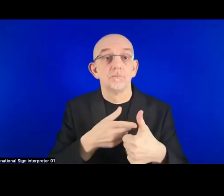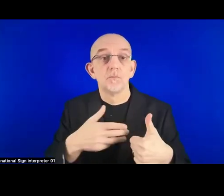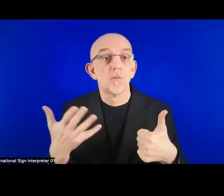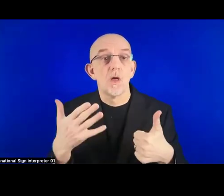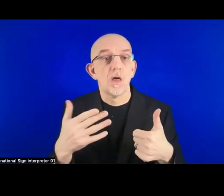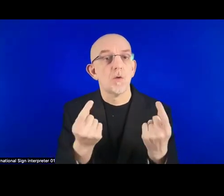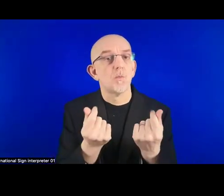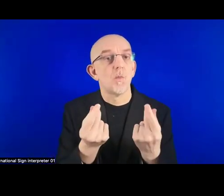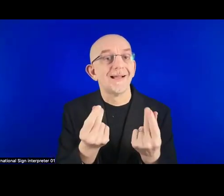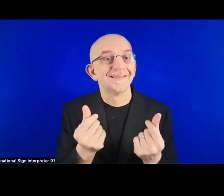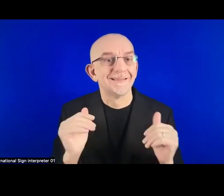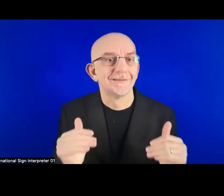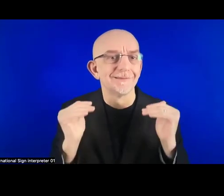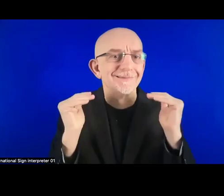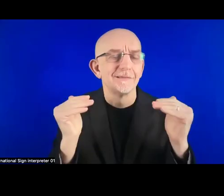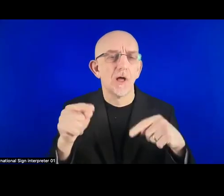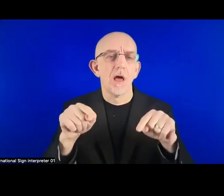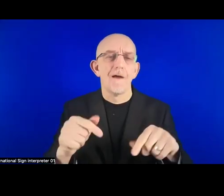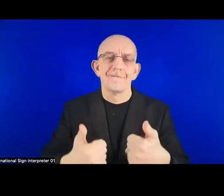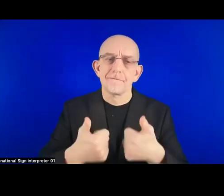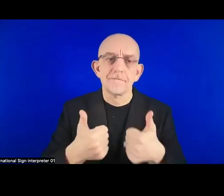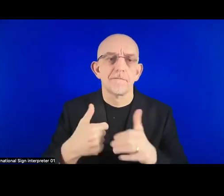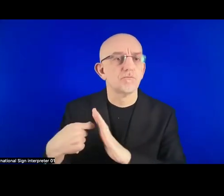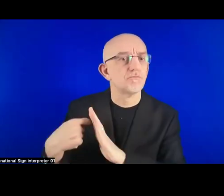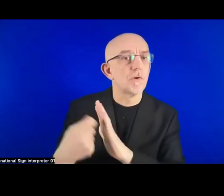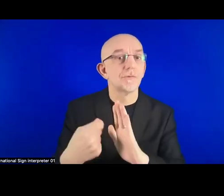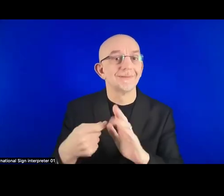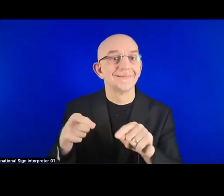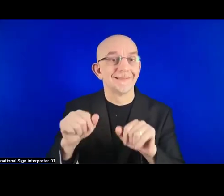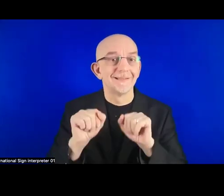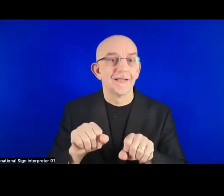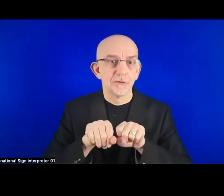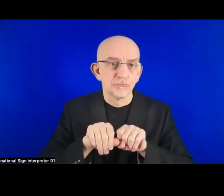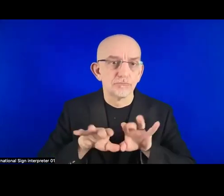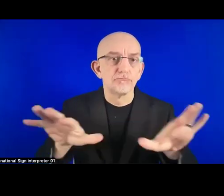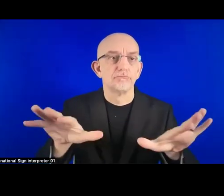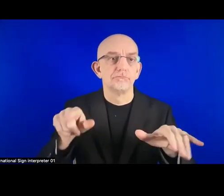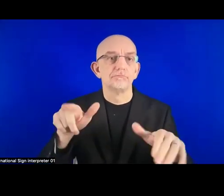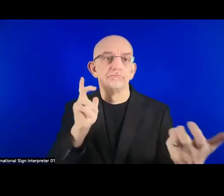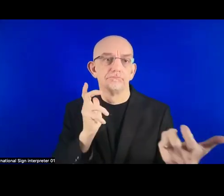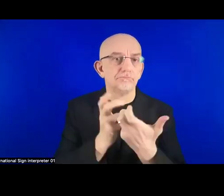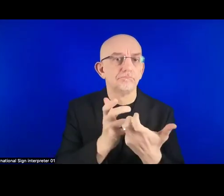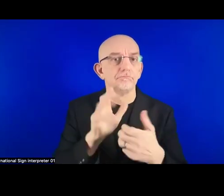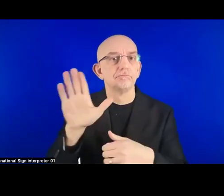record. This approach does not penalise those of us who have written monographic